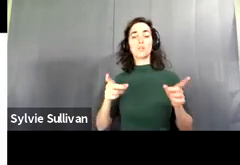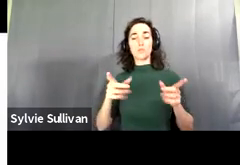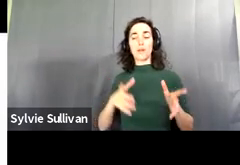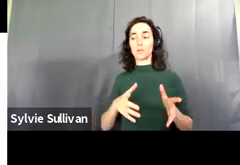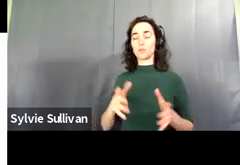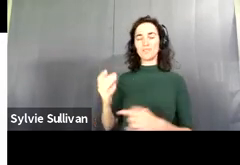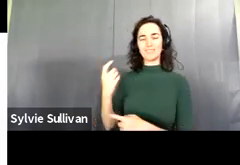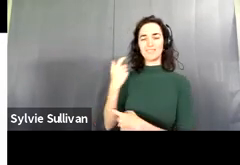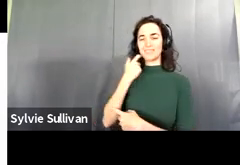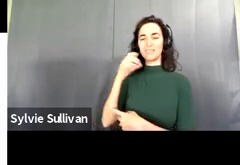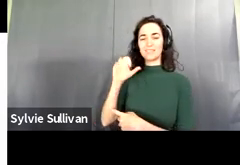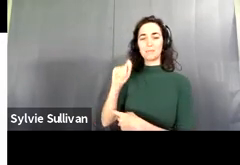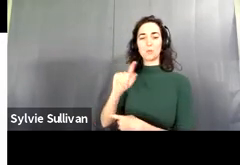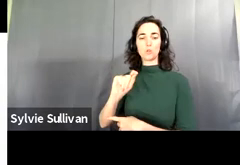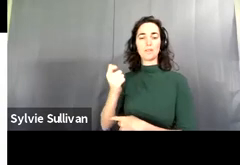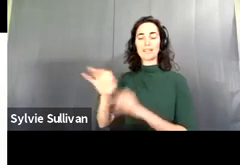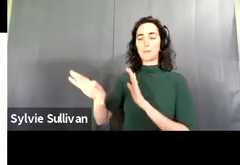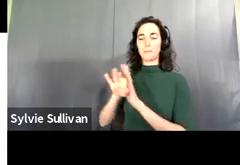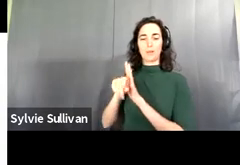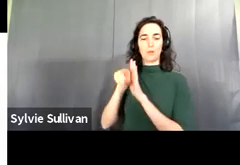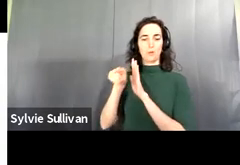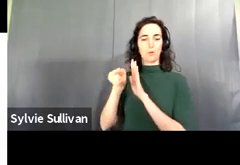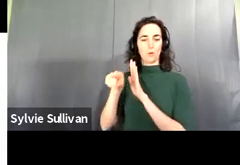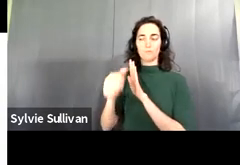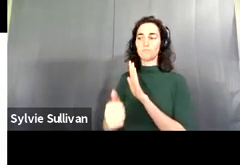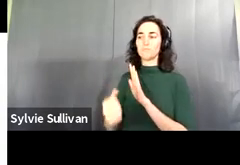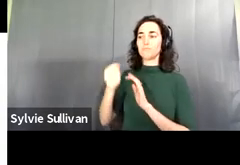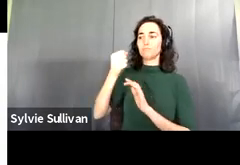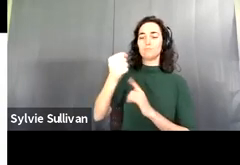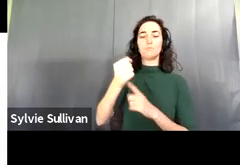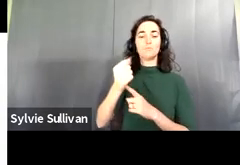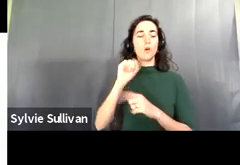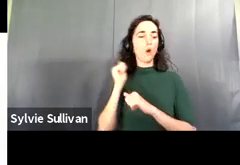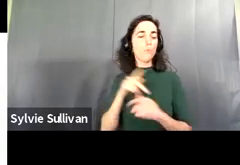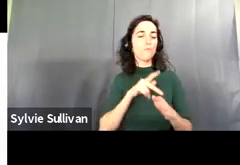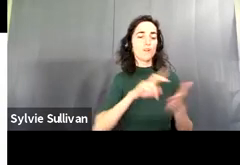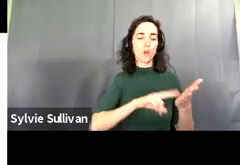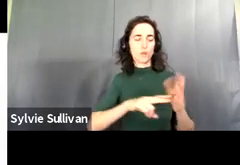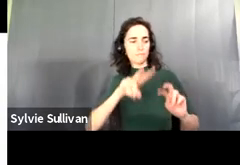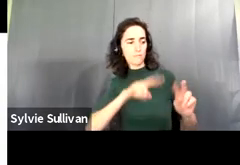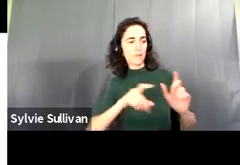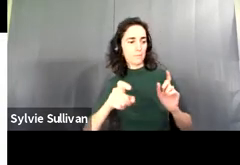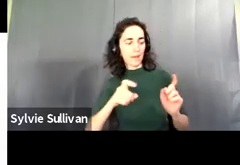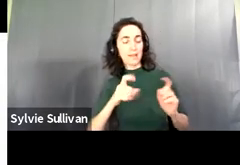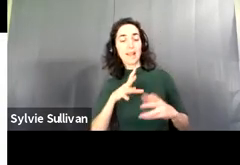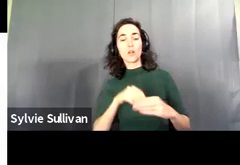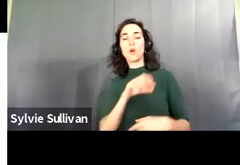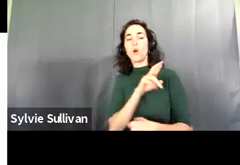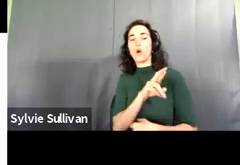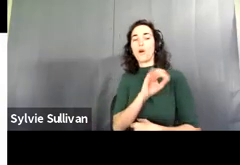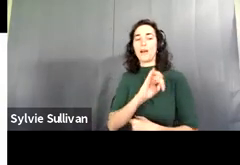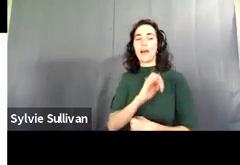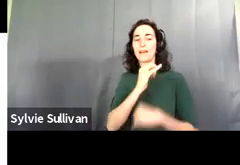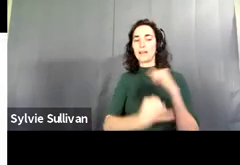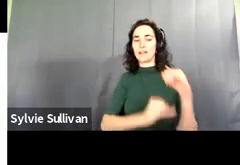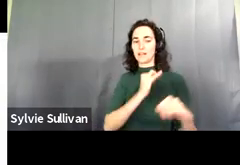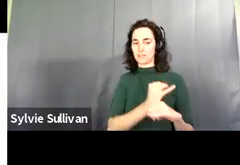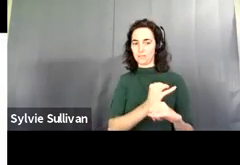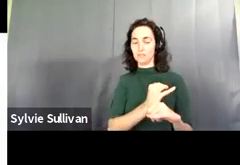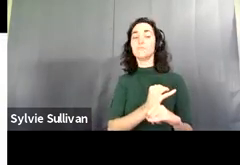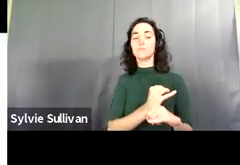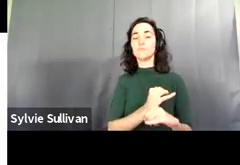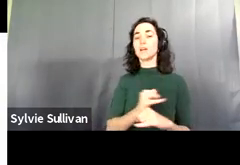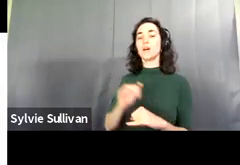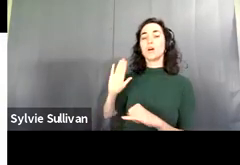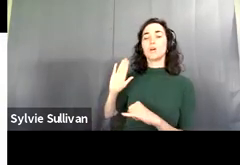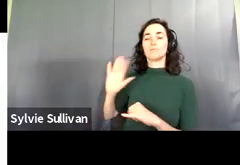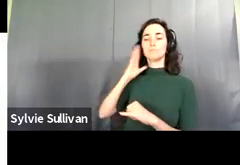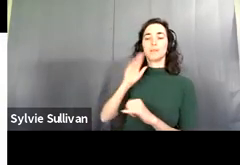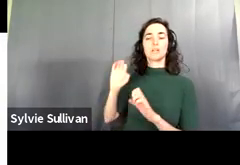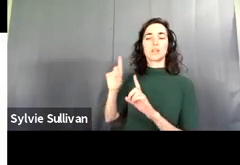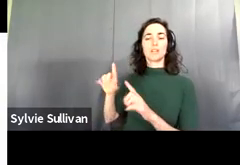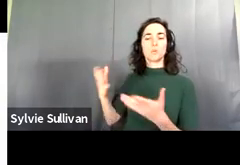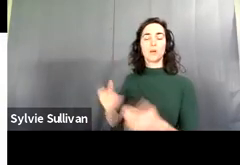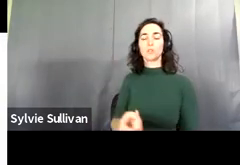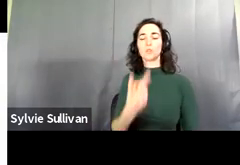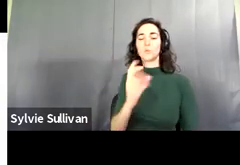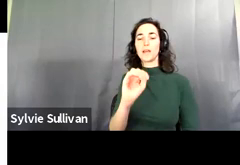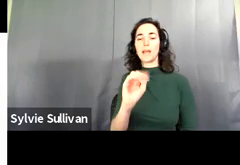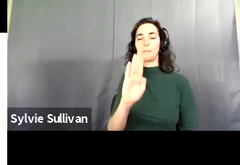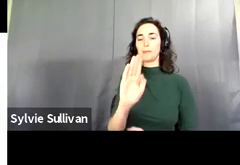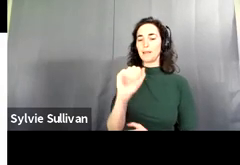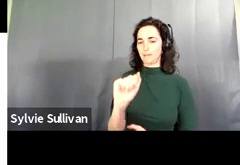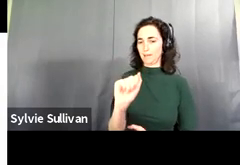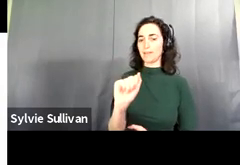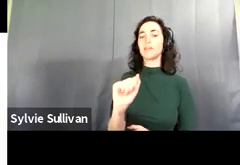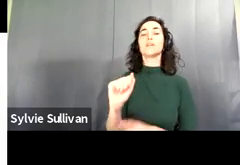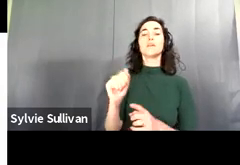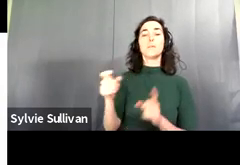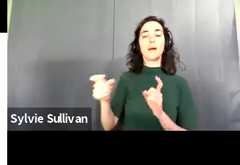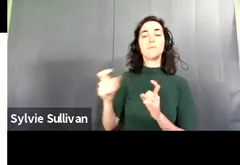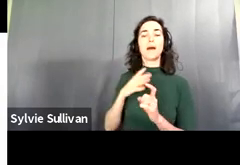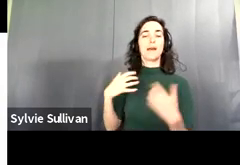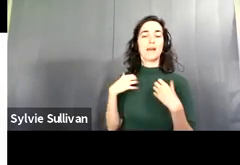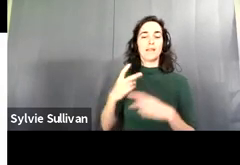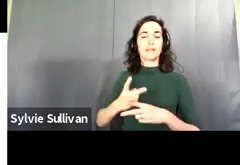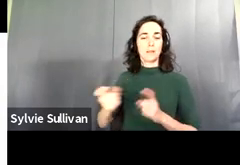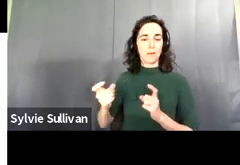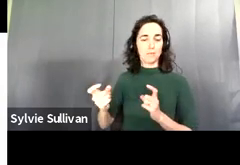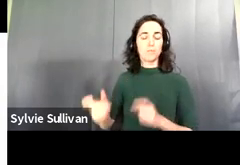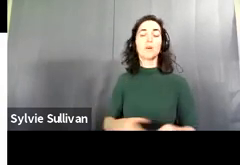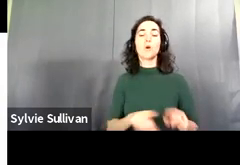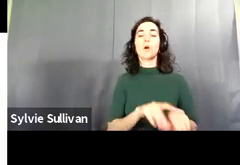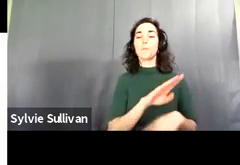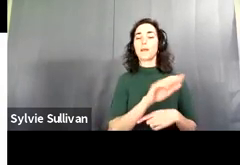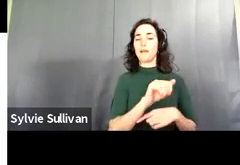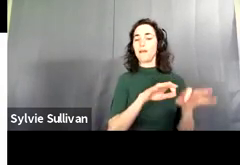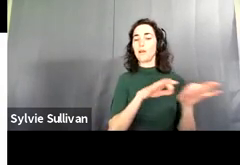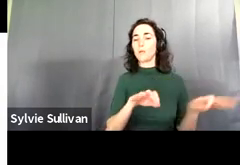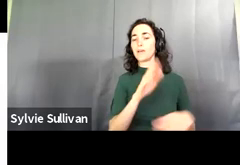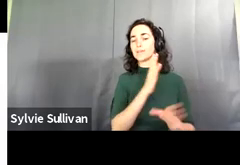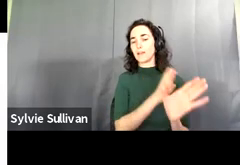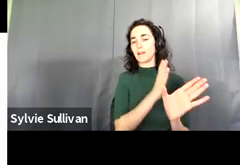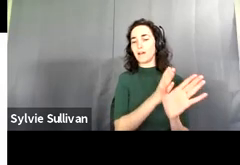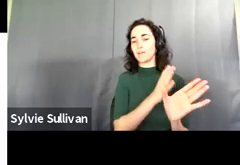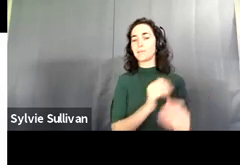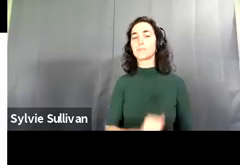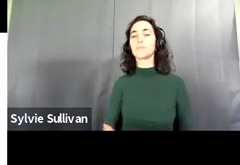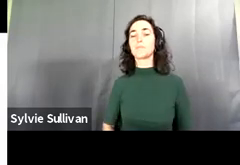In September, 2019 to oversee and manage all professional contracts, including ri internationals her educational attributes include two MBAs in management and Healthcare Management and a Bachelor's in psychology.